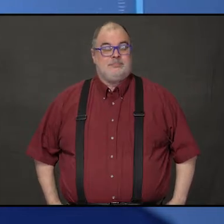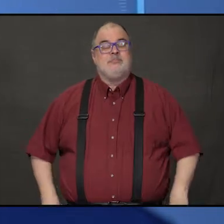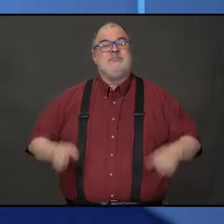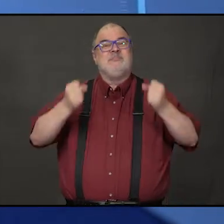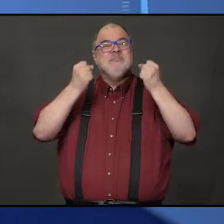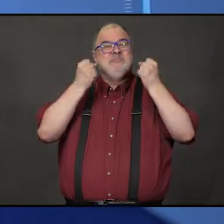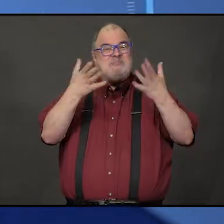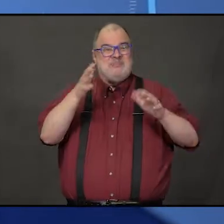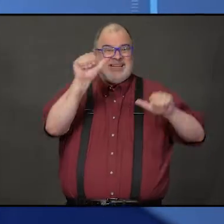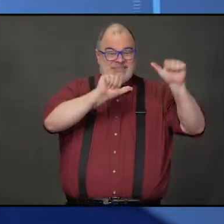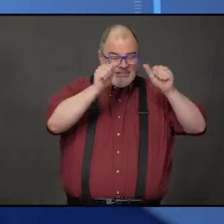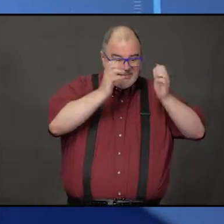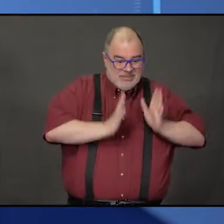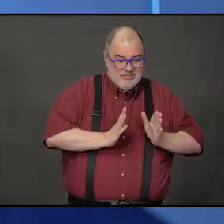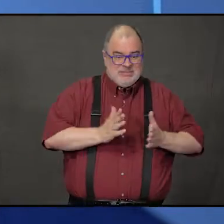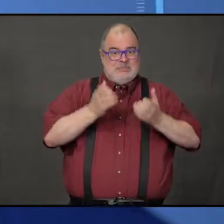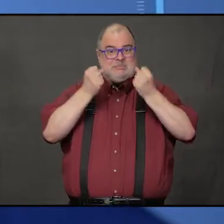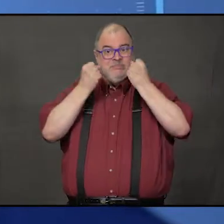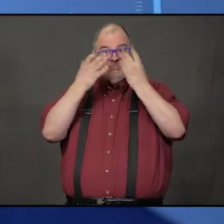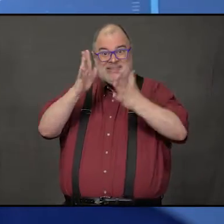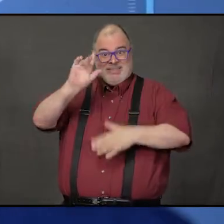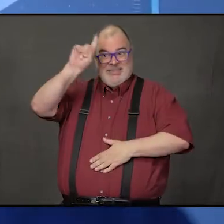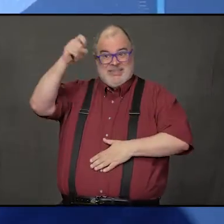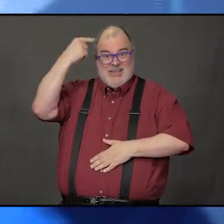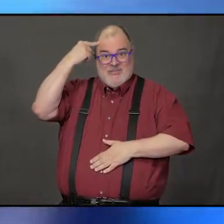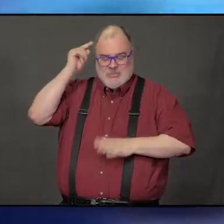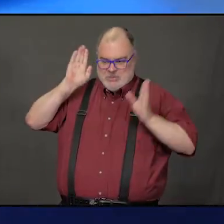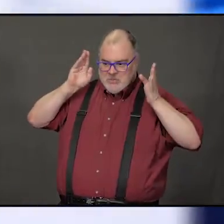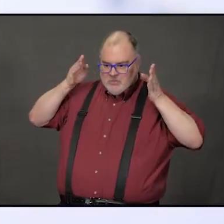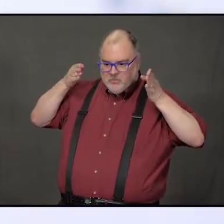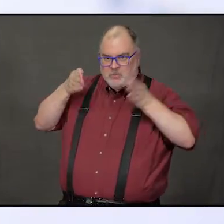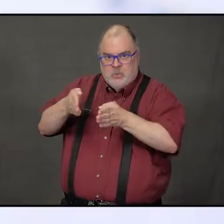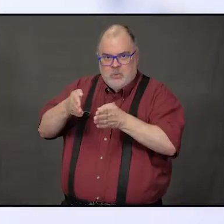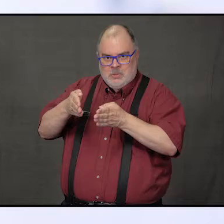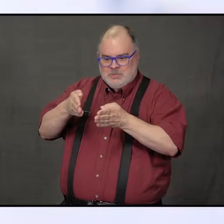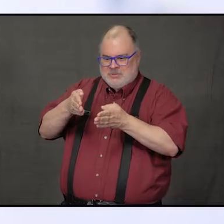And scientists and governments all around the world focused their resources and efforts on